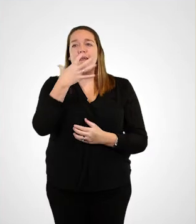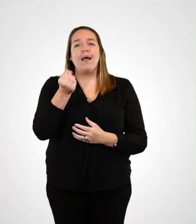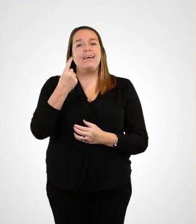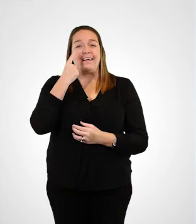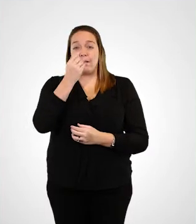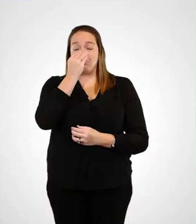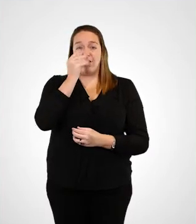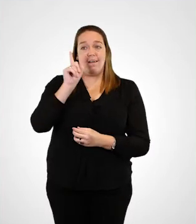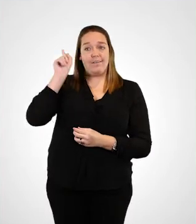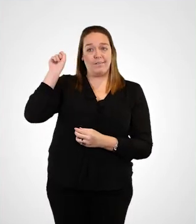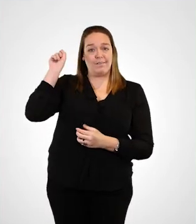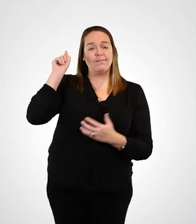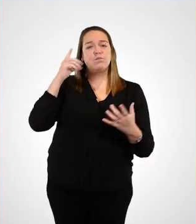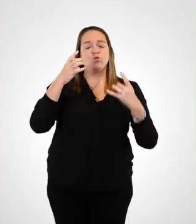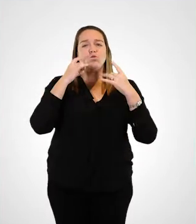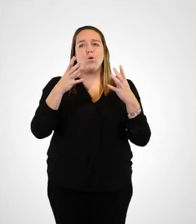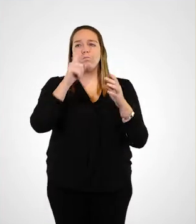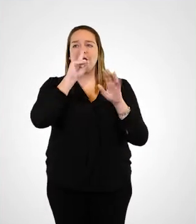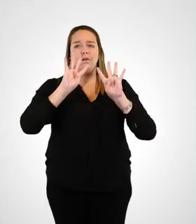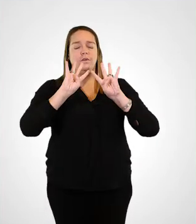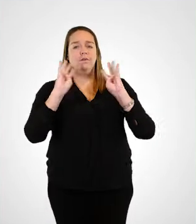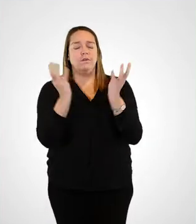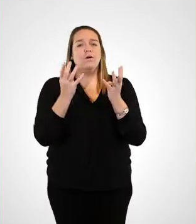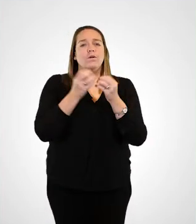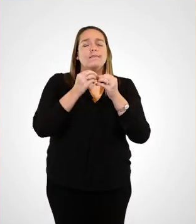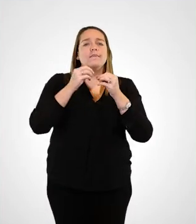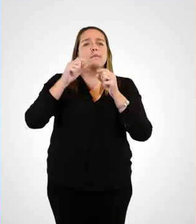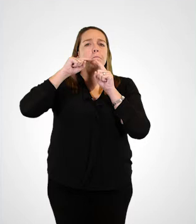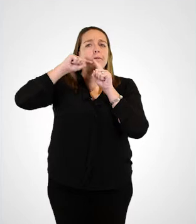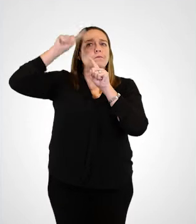The little clip art here represents how